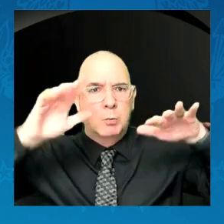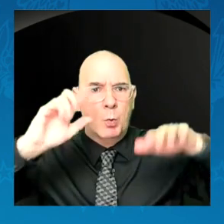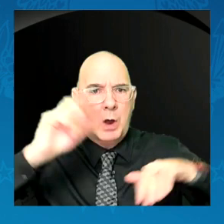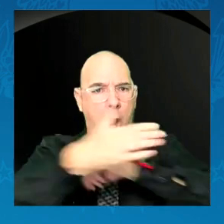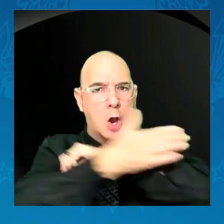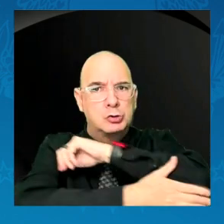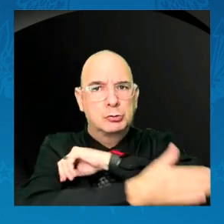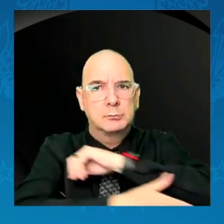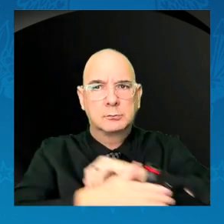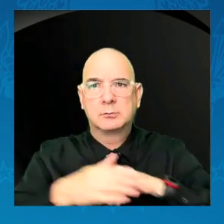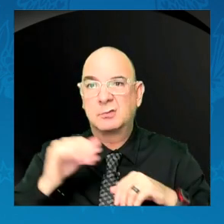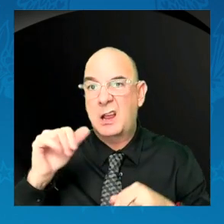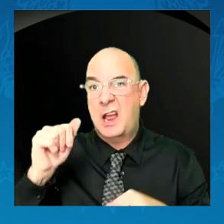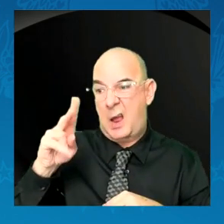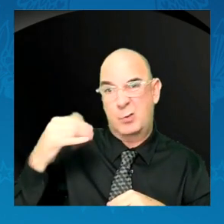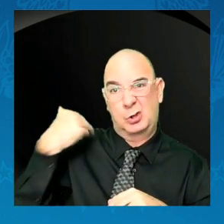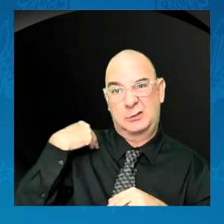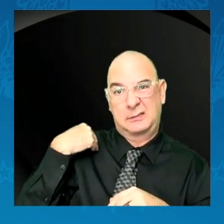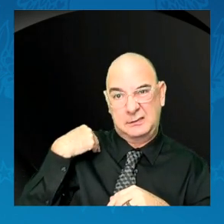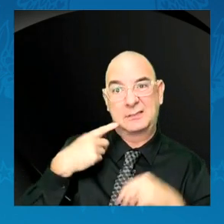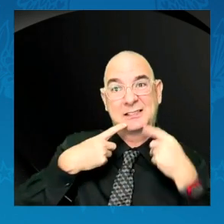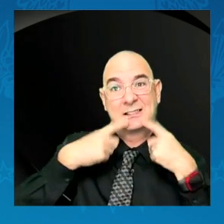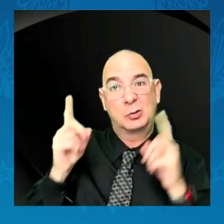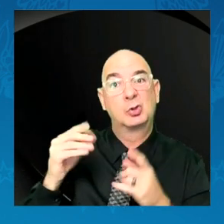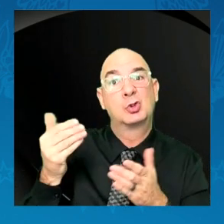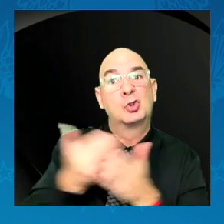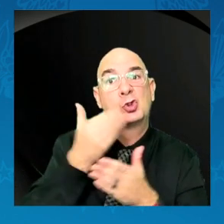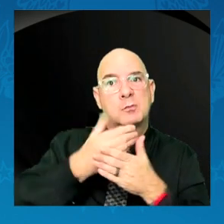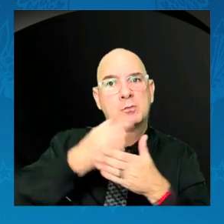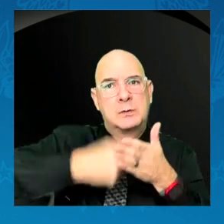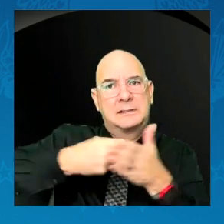for the National Flood Insurance Program called Risk Rating 2.0.